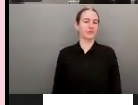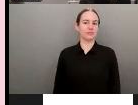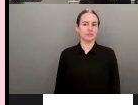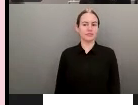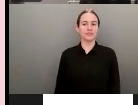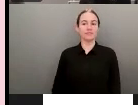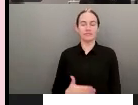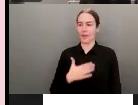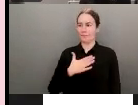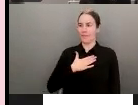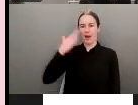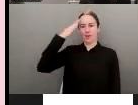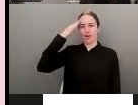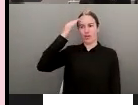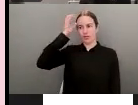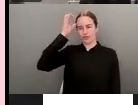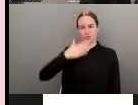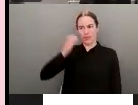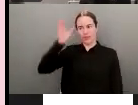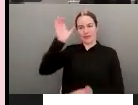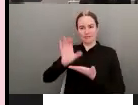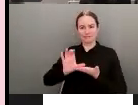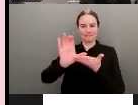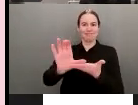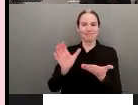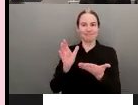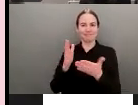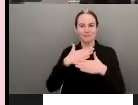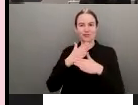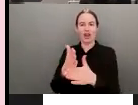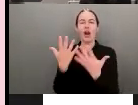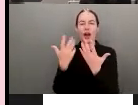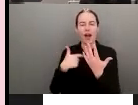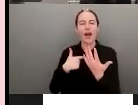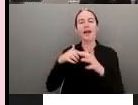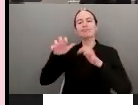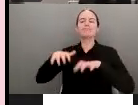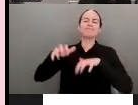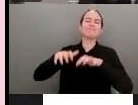I have written a blog, I will share a link later.